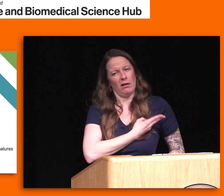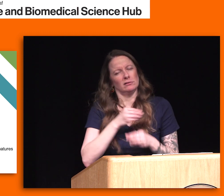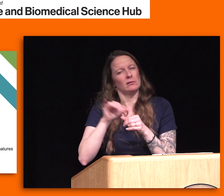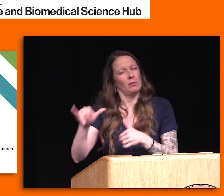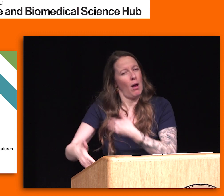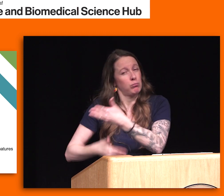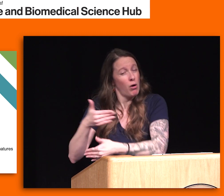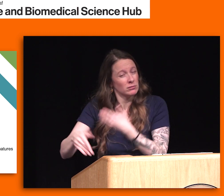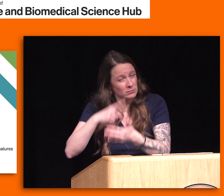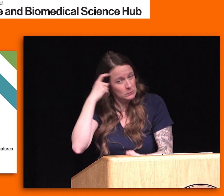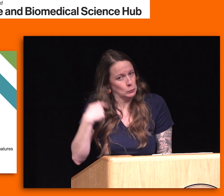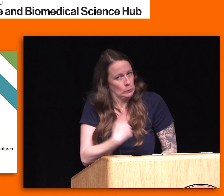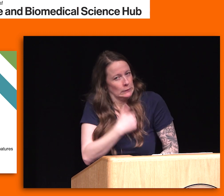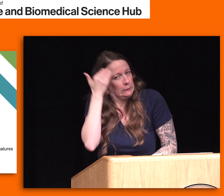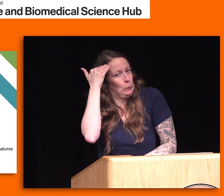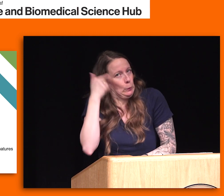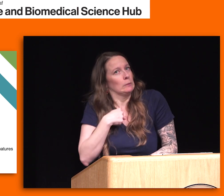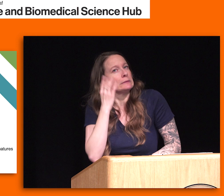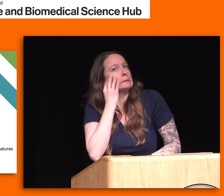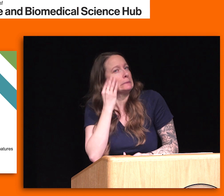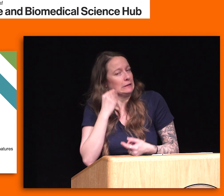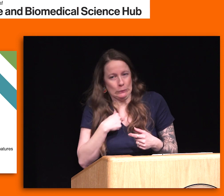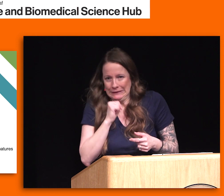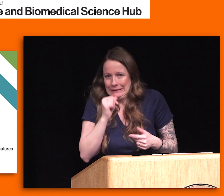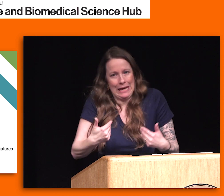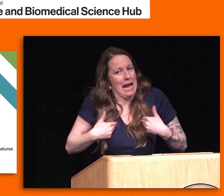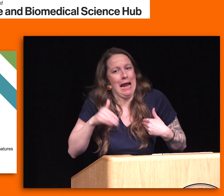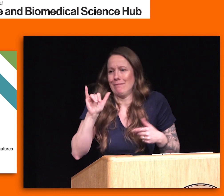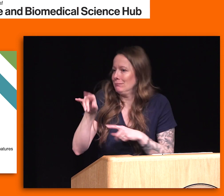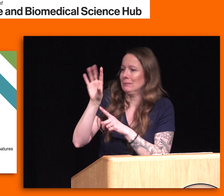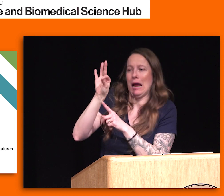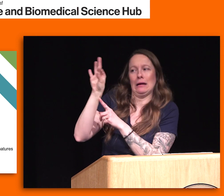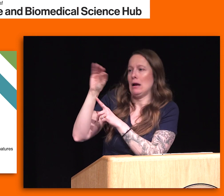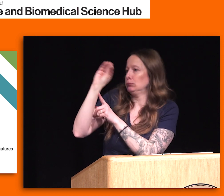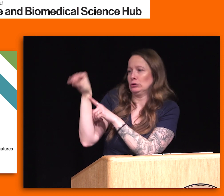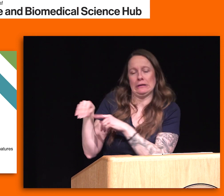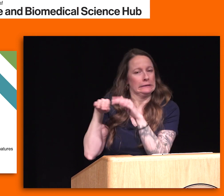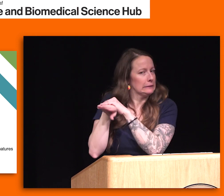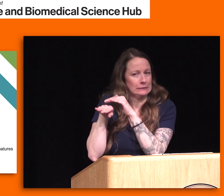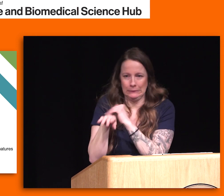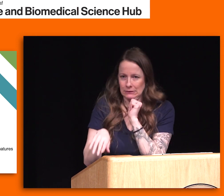And that hurt a lot of us in that process because we know we have those experiences.